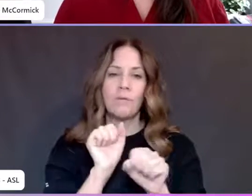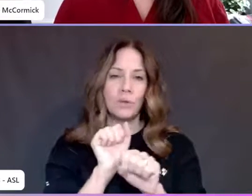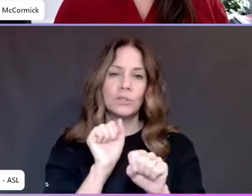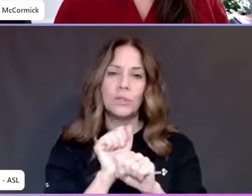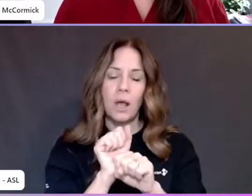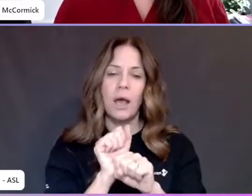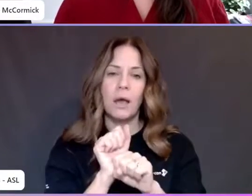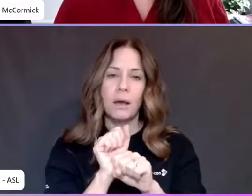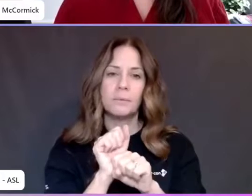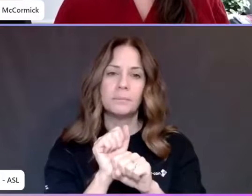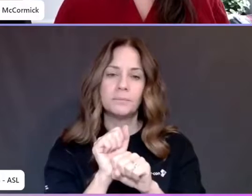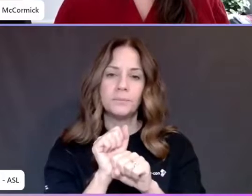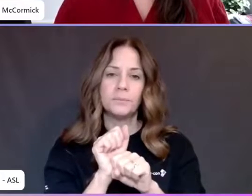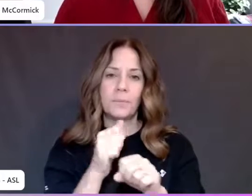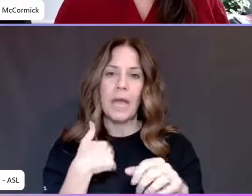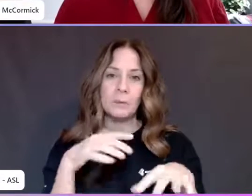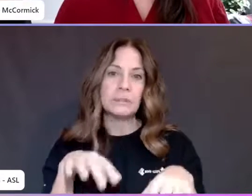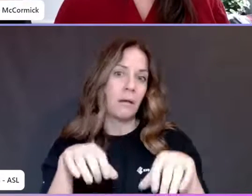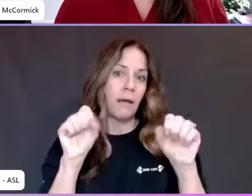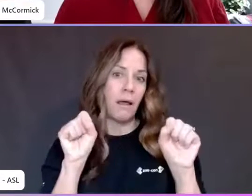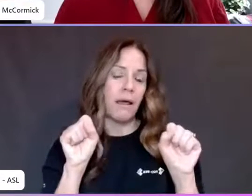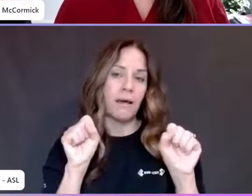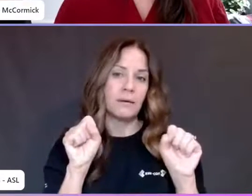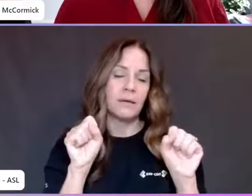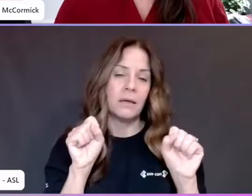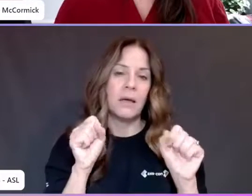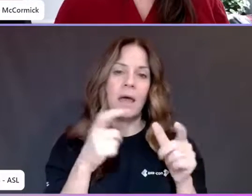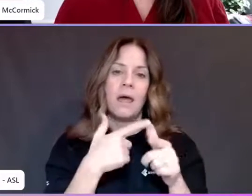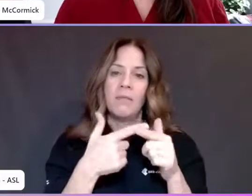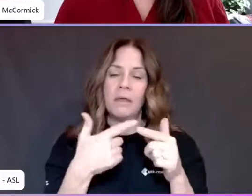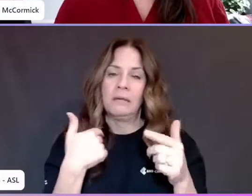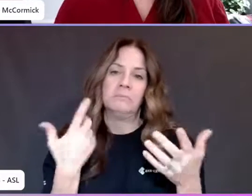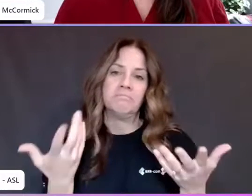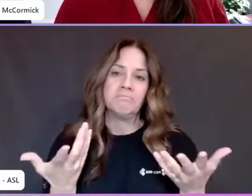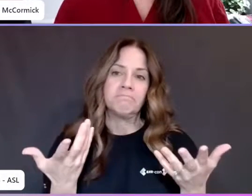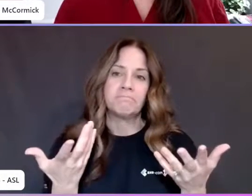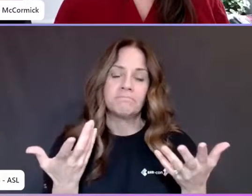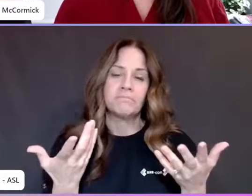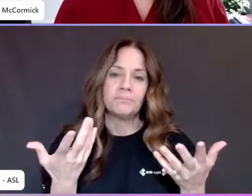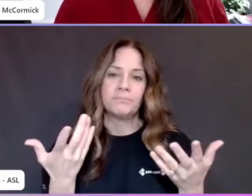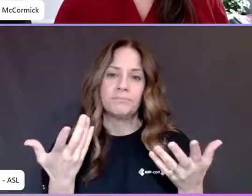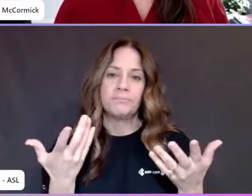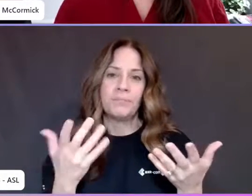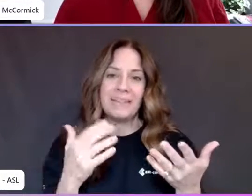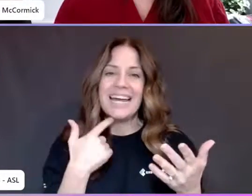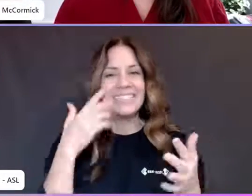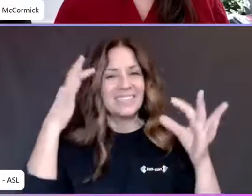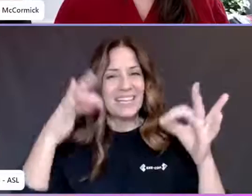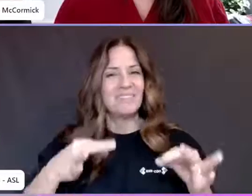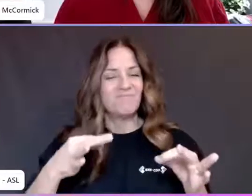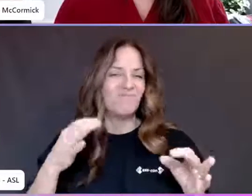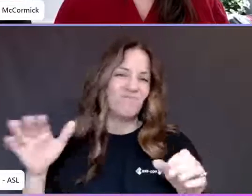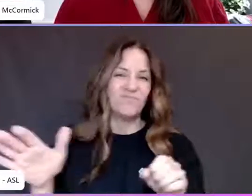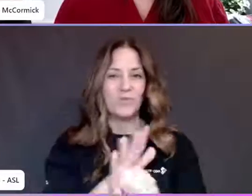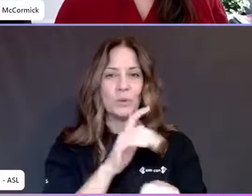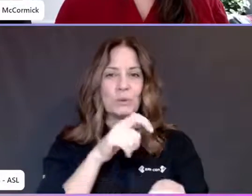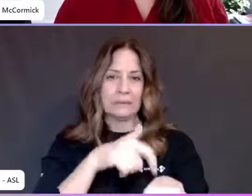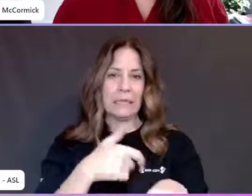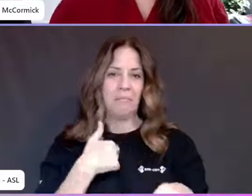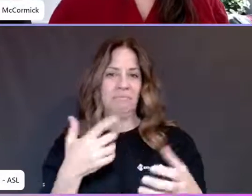and moved on in my career I try to make sure that I incorporated accessibility and whatever job that I was